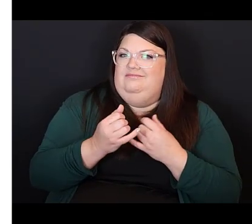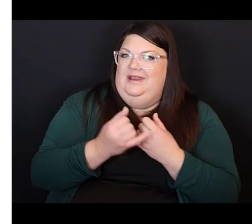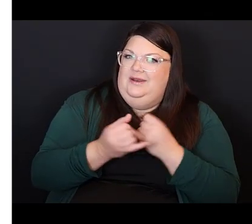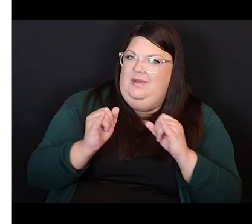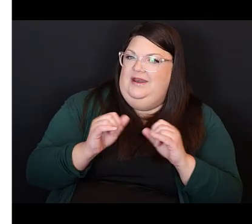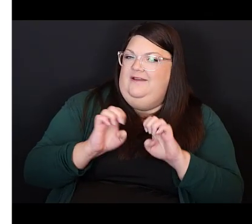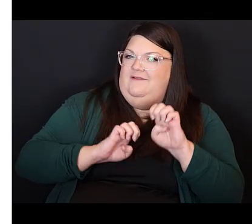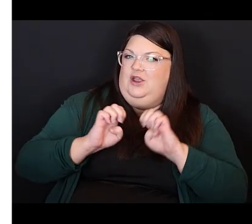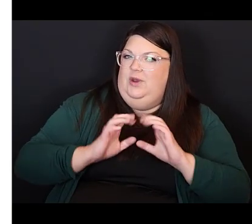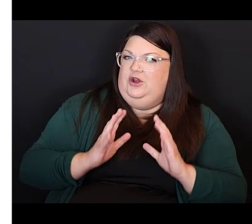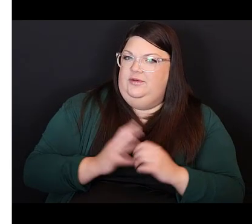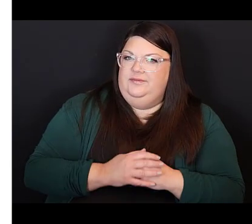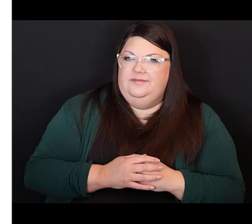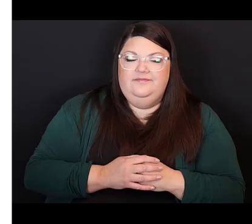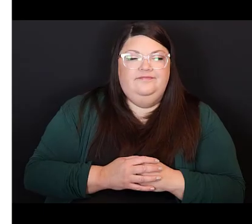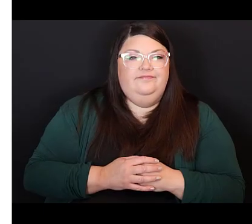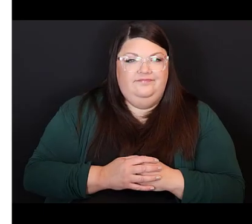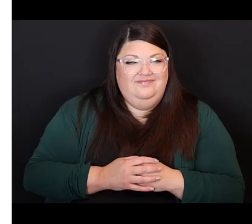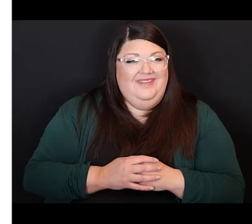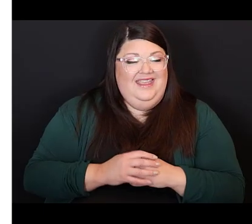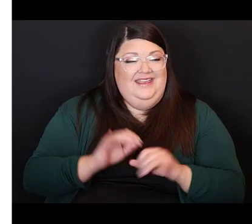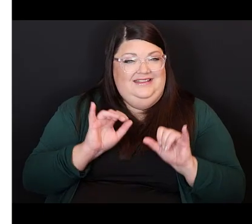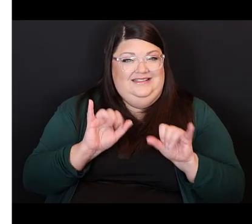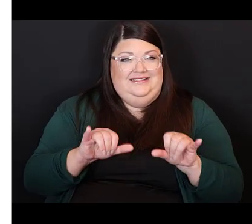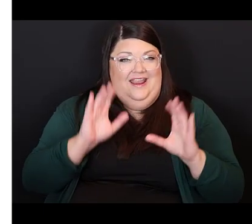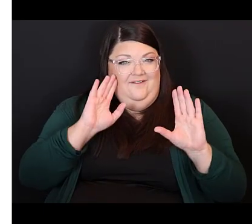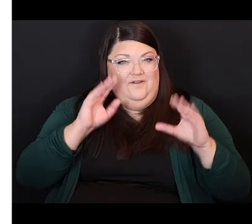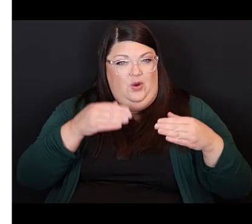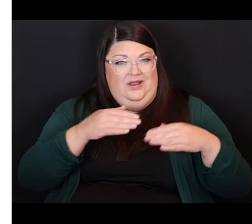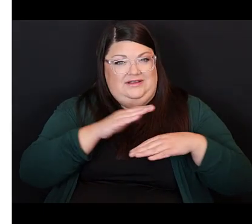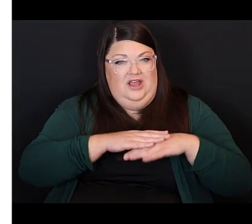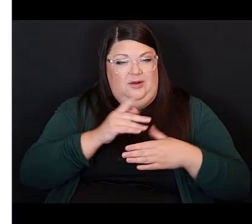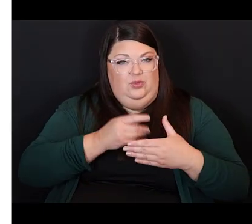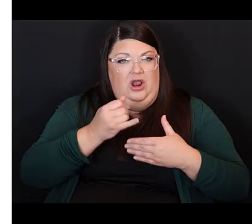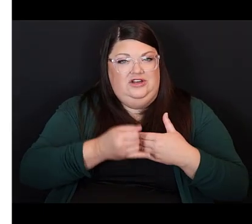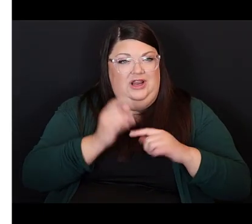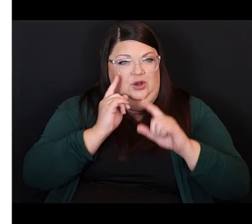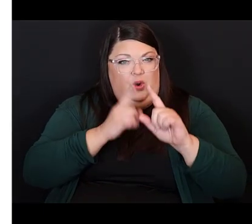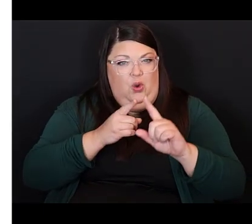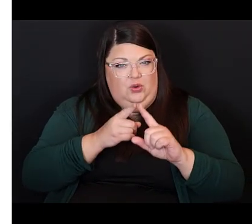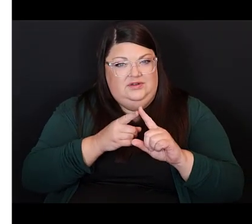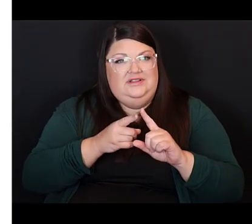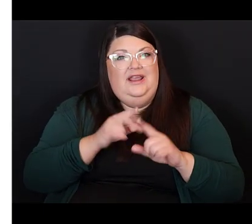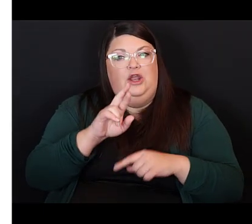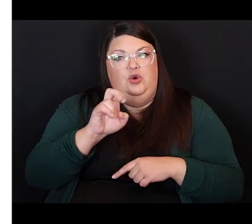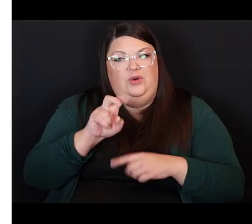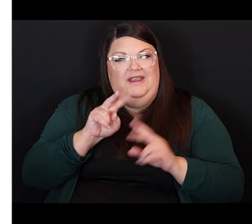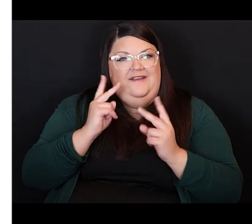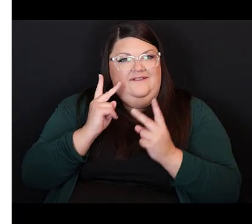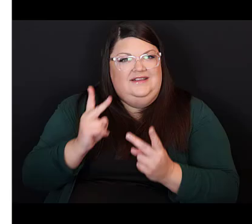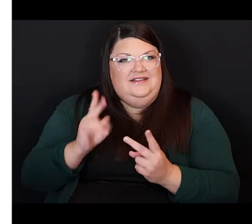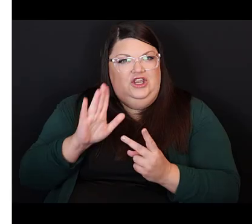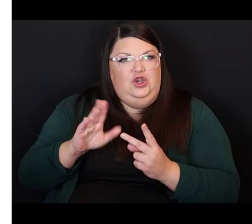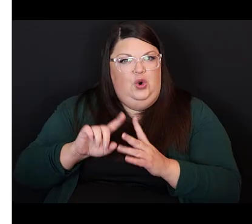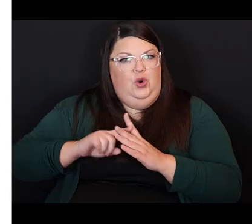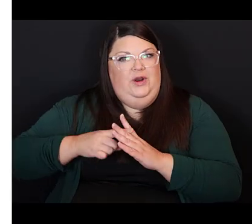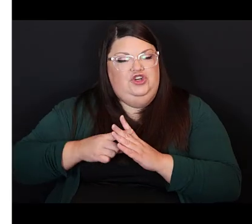[Kathy] Stay focused on your project’s goals and revisit your original proposal often.